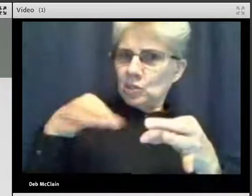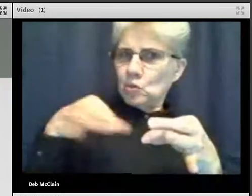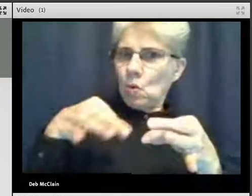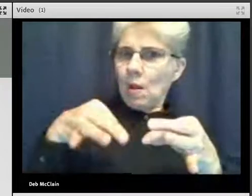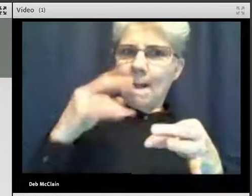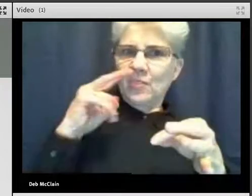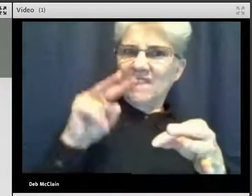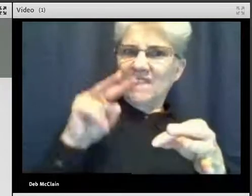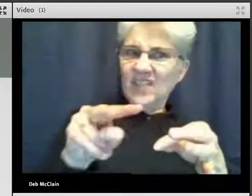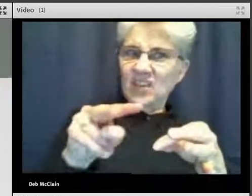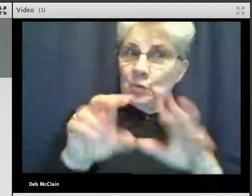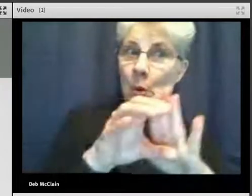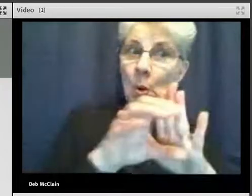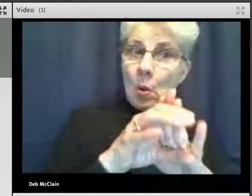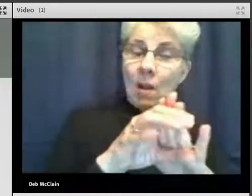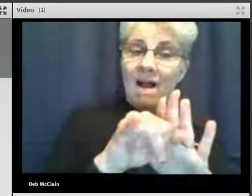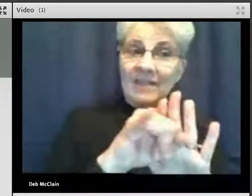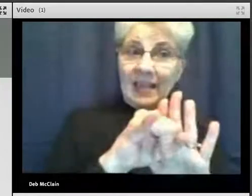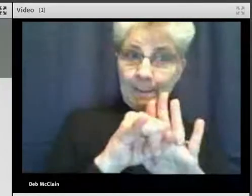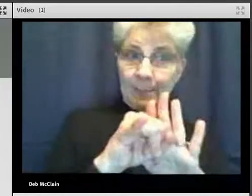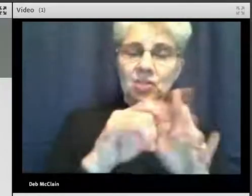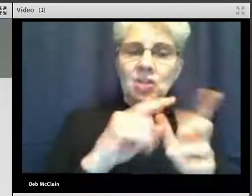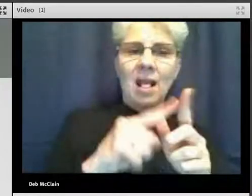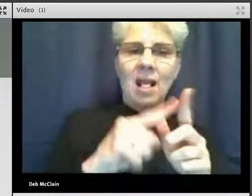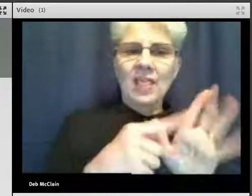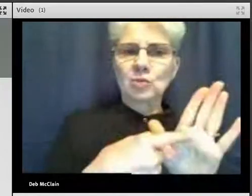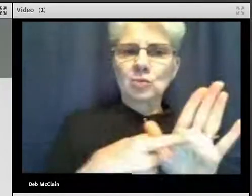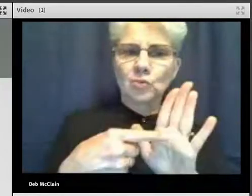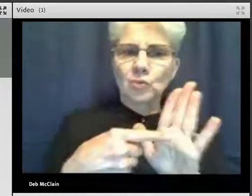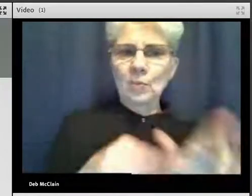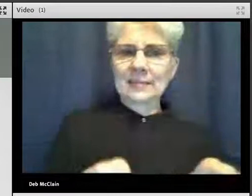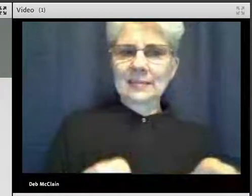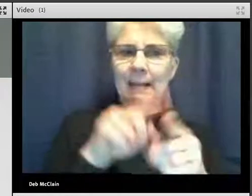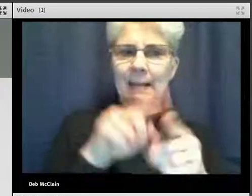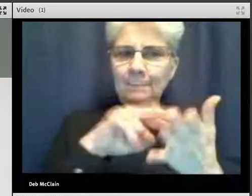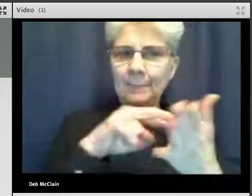the visual characteristics of an image and convey the same meaning.